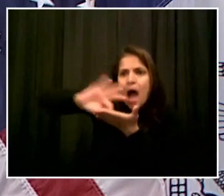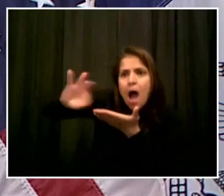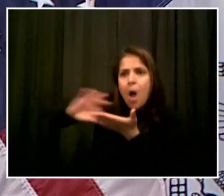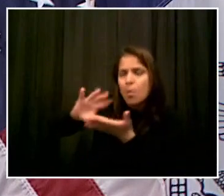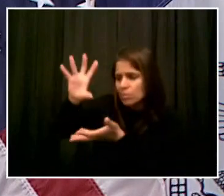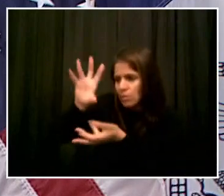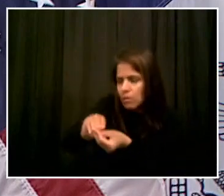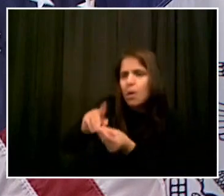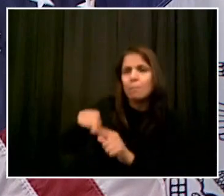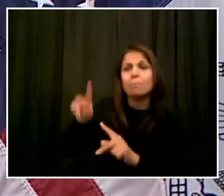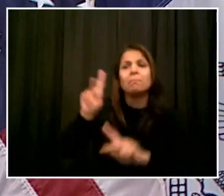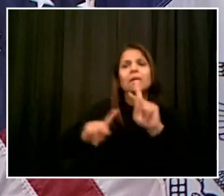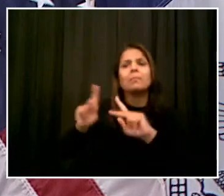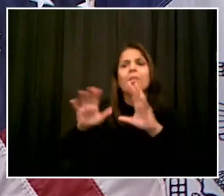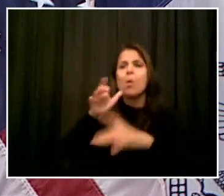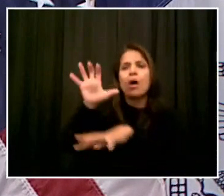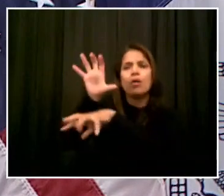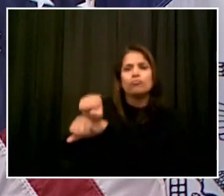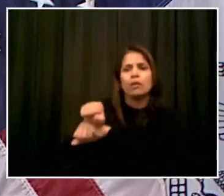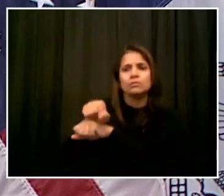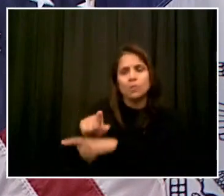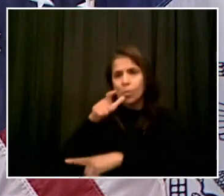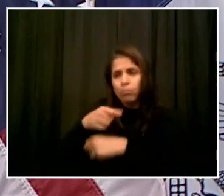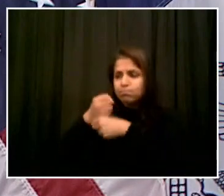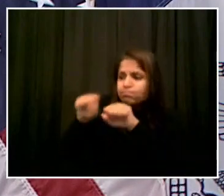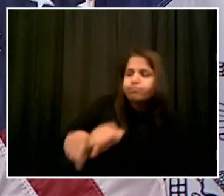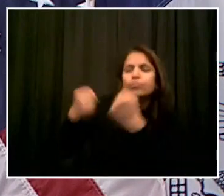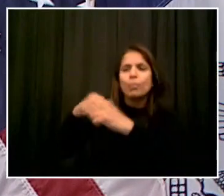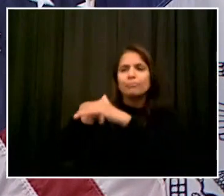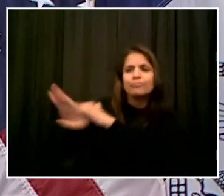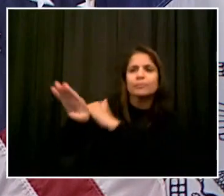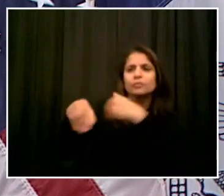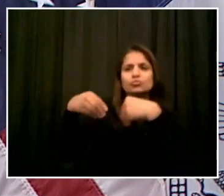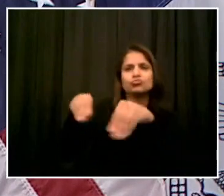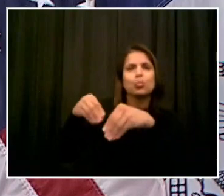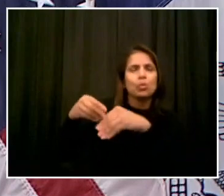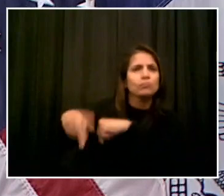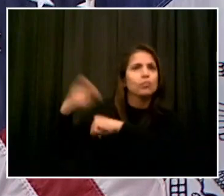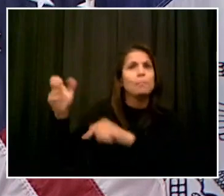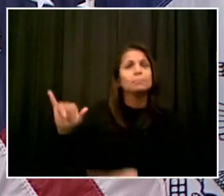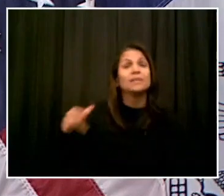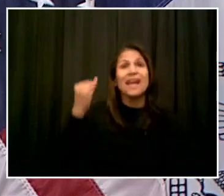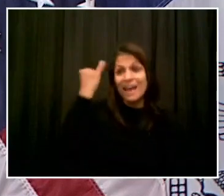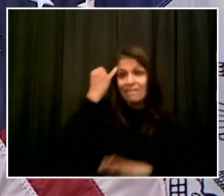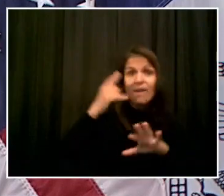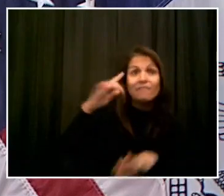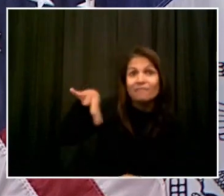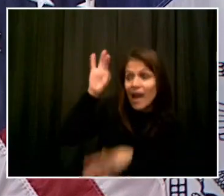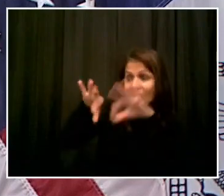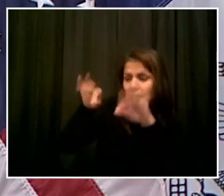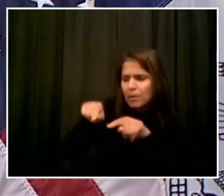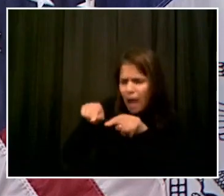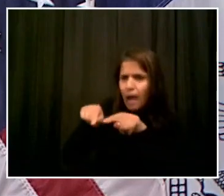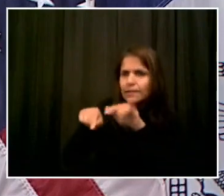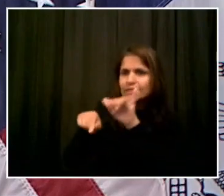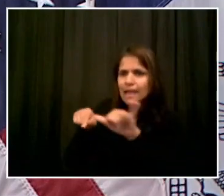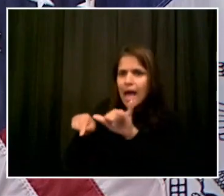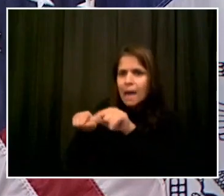AND OBVIOUSLY WHAT WE CAN SHOW YOU THAT THERE MAY BE SOME THINGS THAT CAN'T. THERE'S AN ORGANIZED PIECE